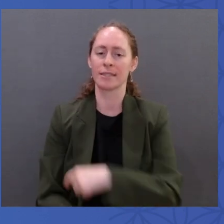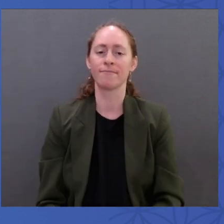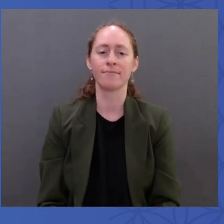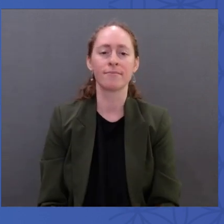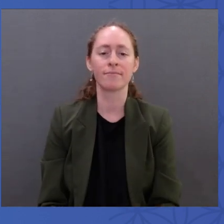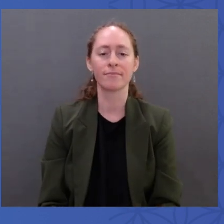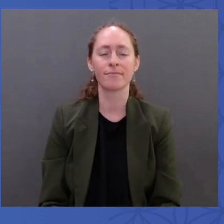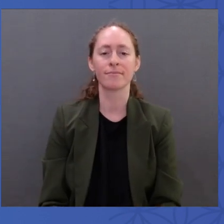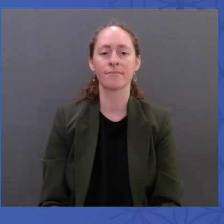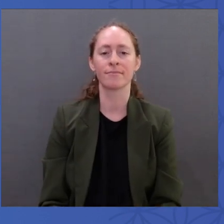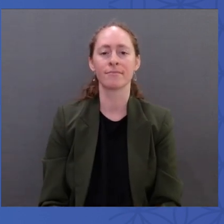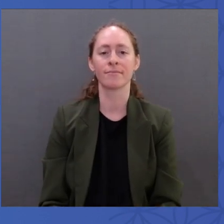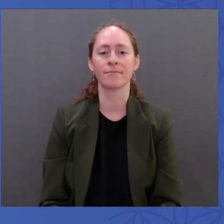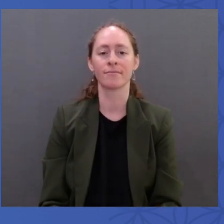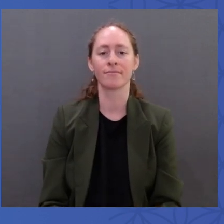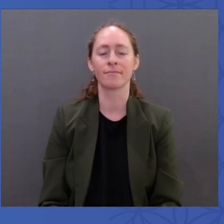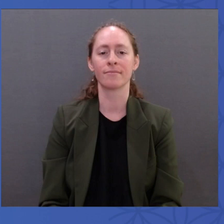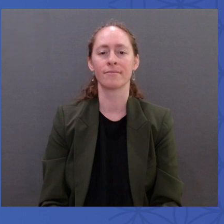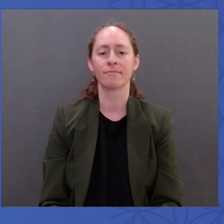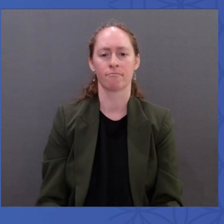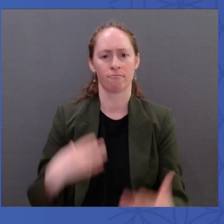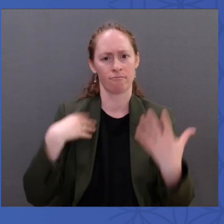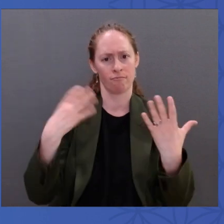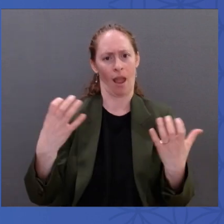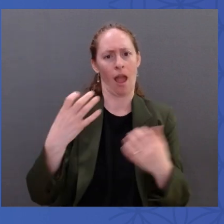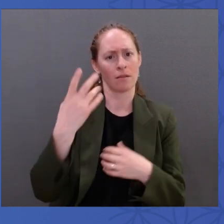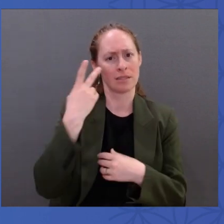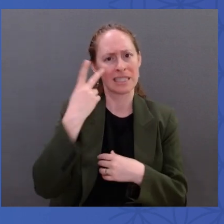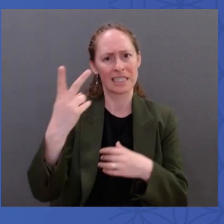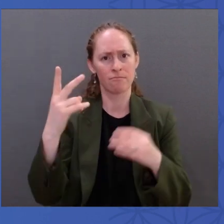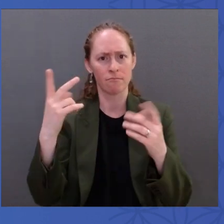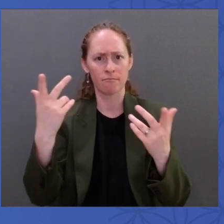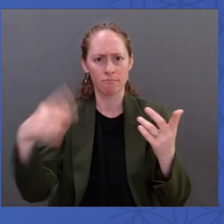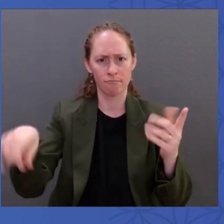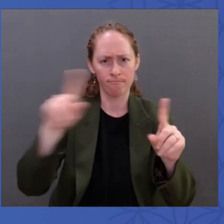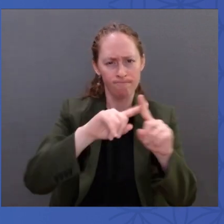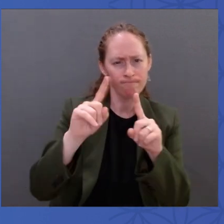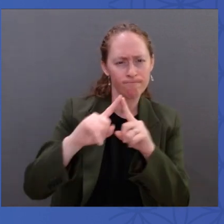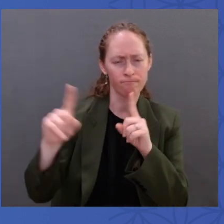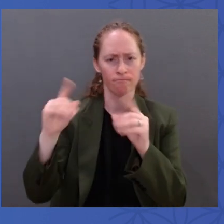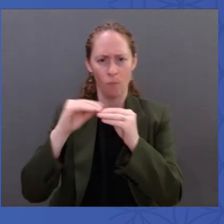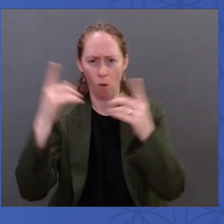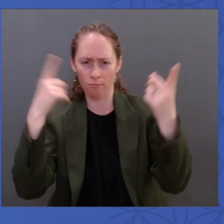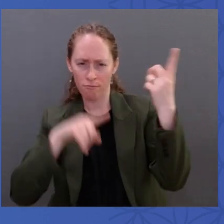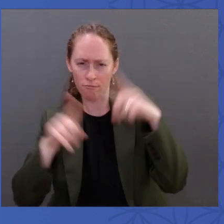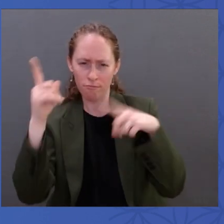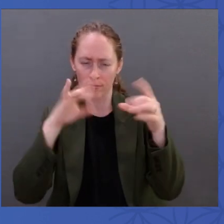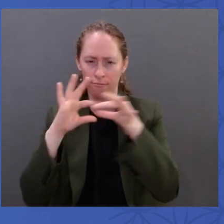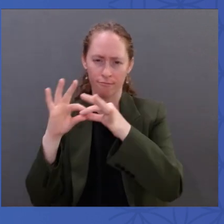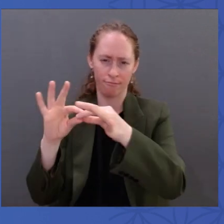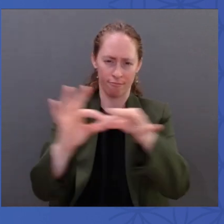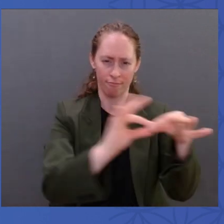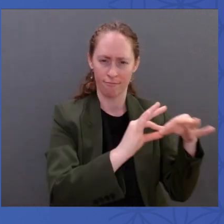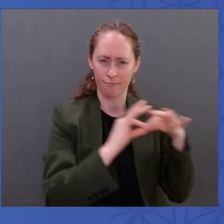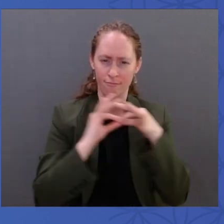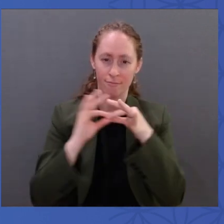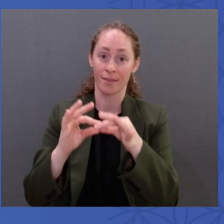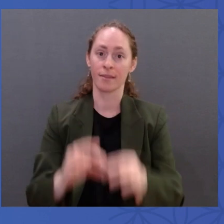between the United States and the region. I'm hopeful that the framework will open up new opportunities